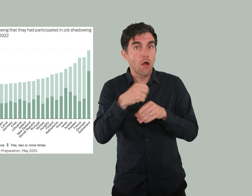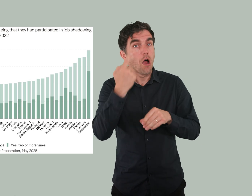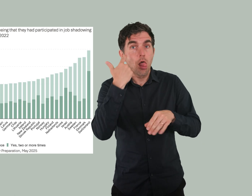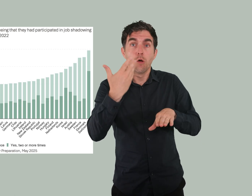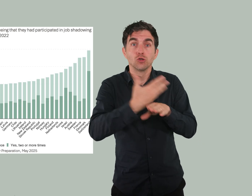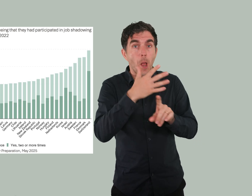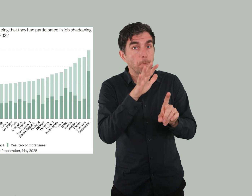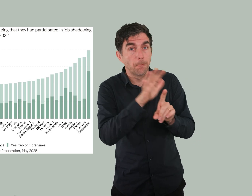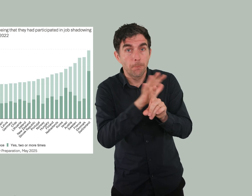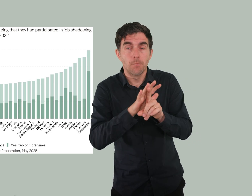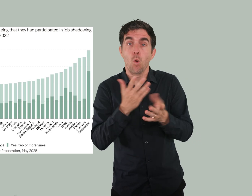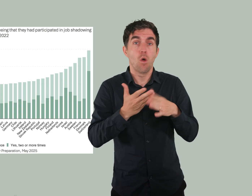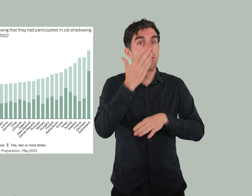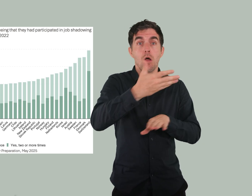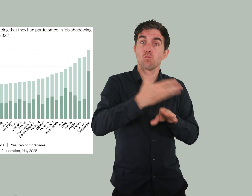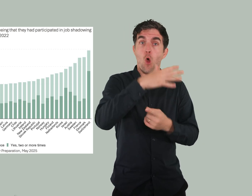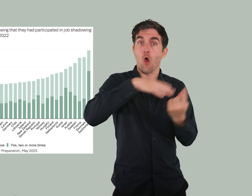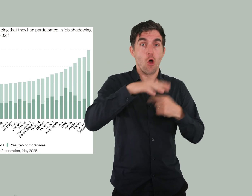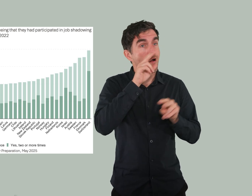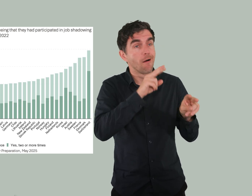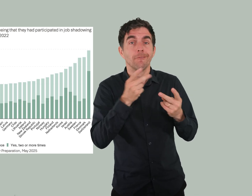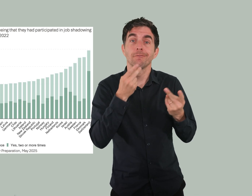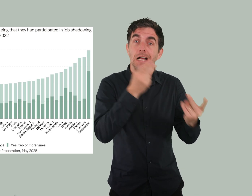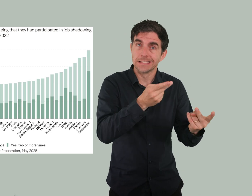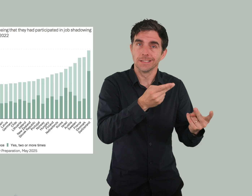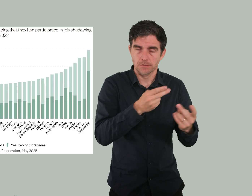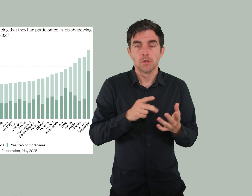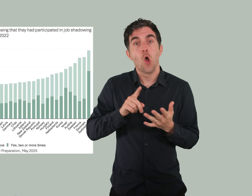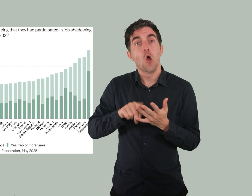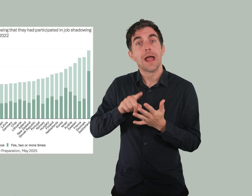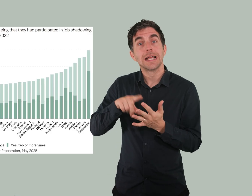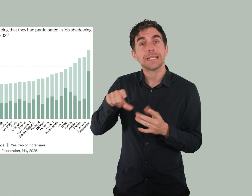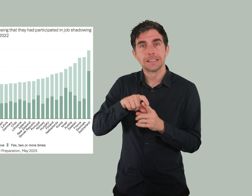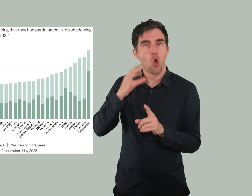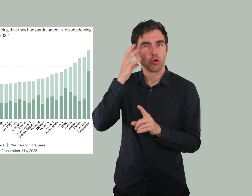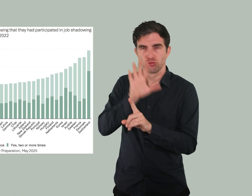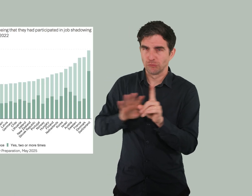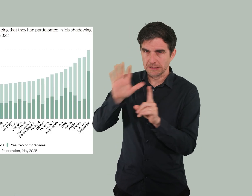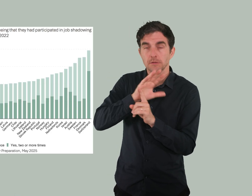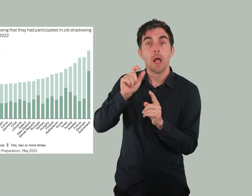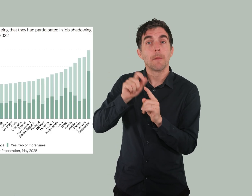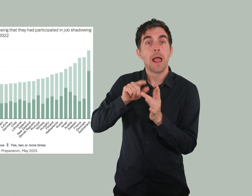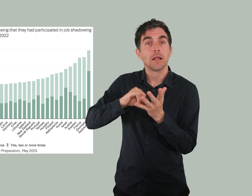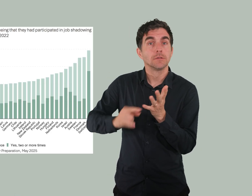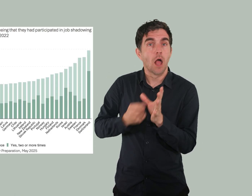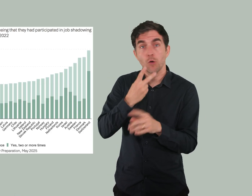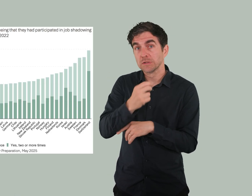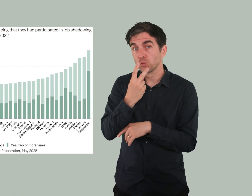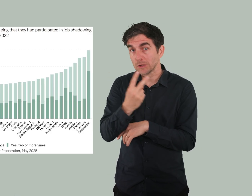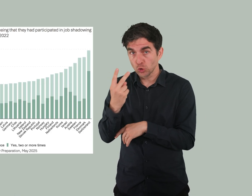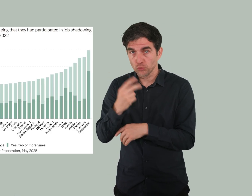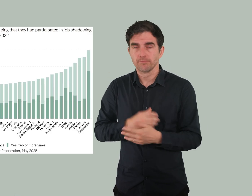in job shadowing or a work-site visit, OECD countries, PISA 2022